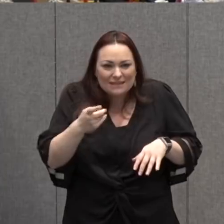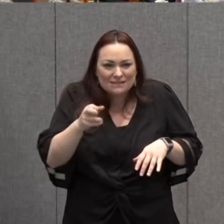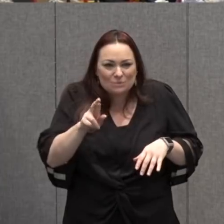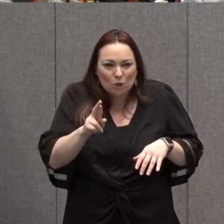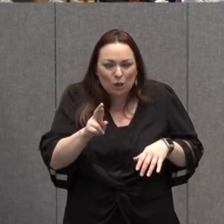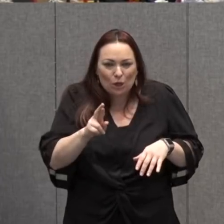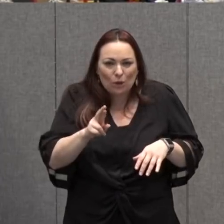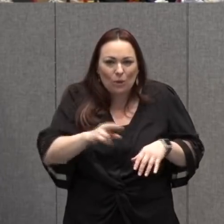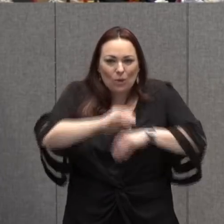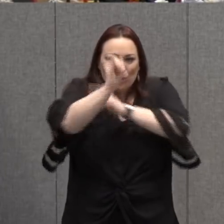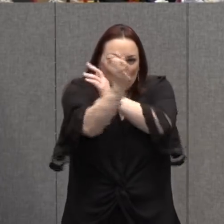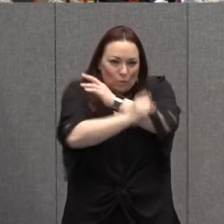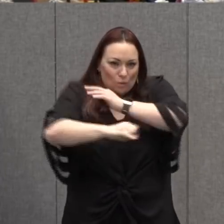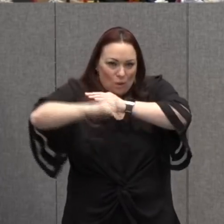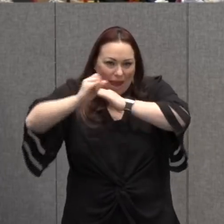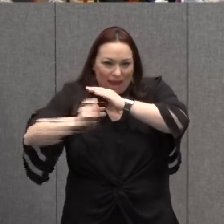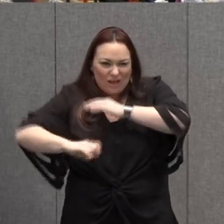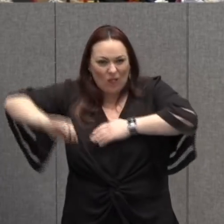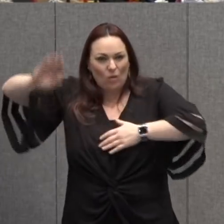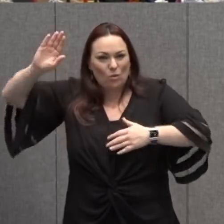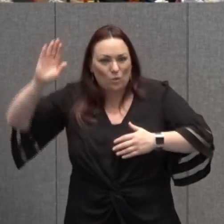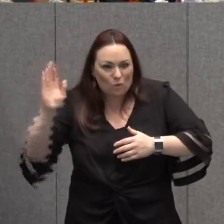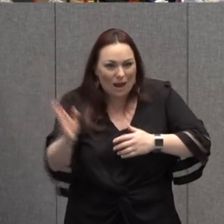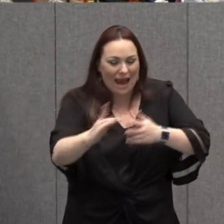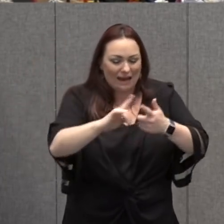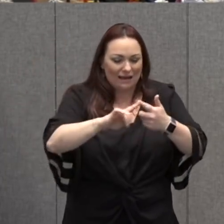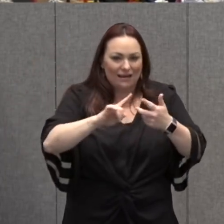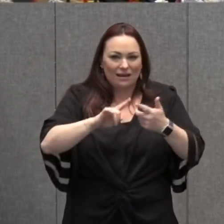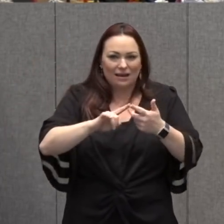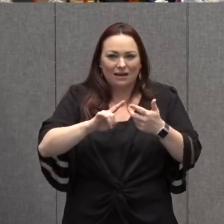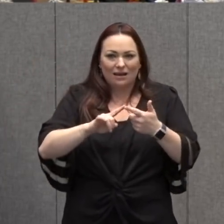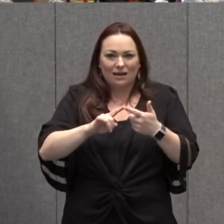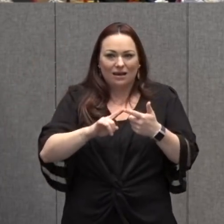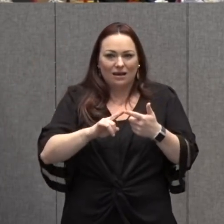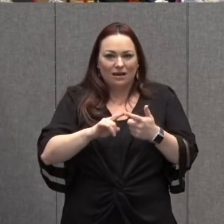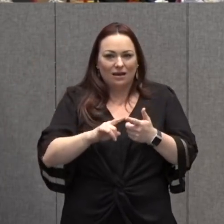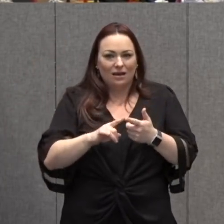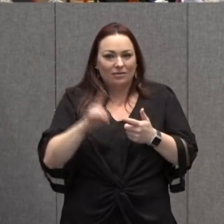Whale, whack, that's a diagraph at the end, whack,